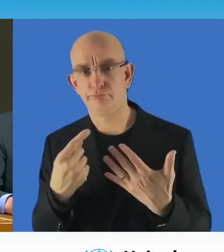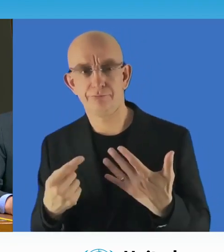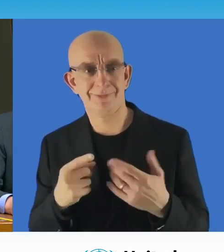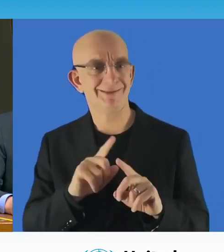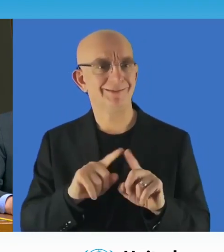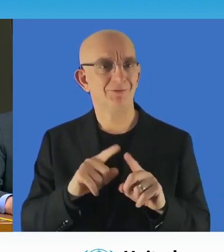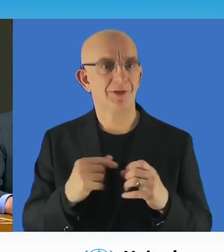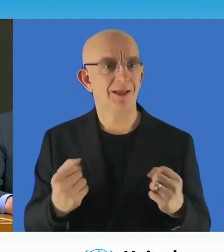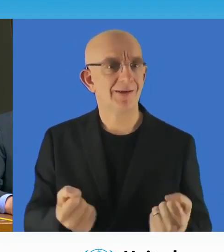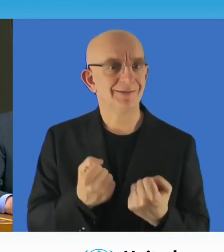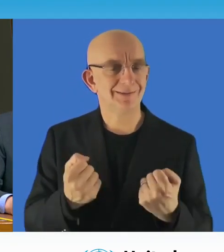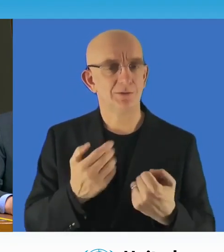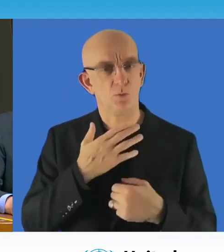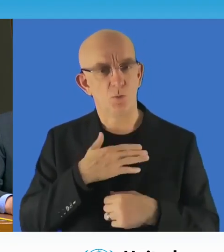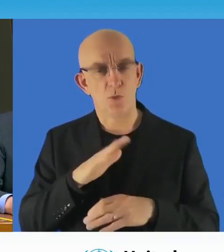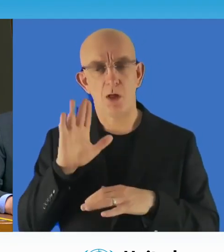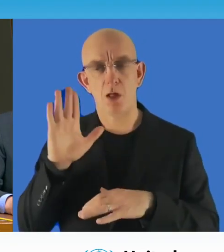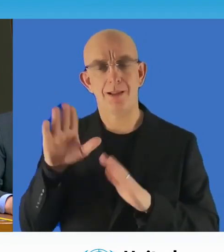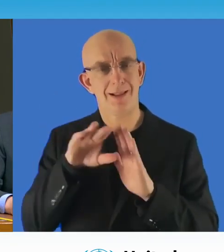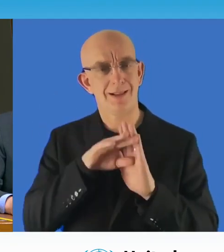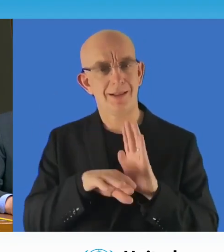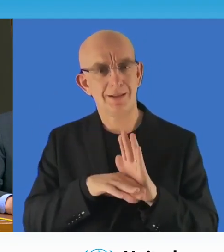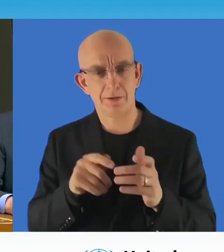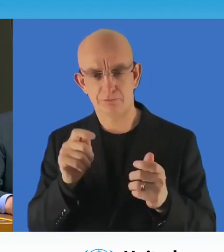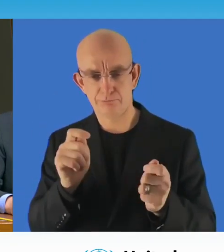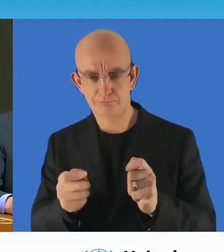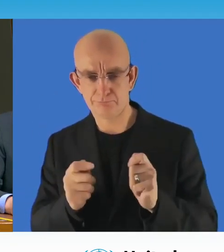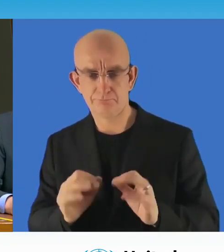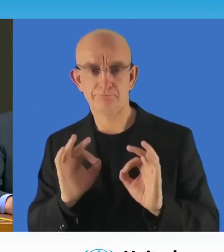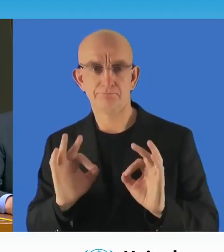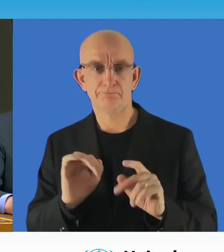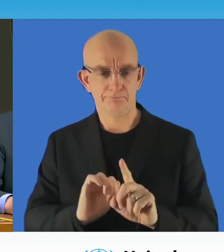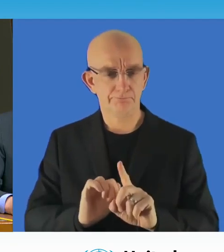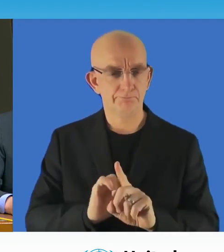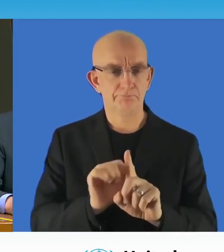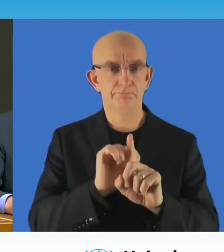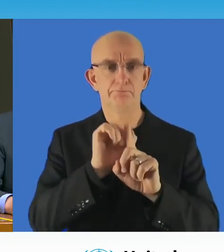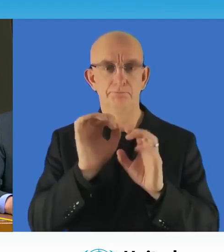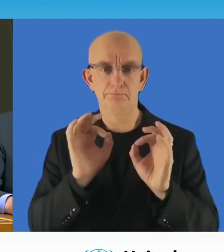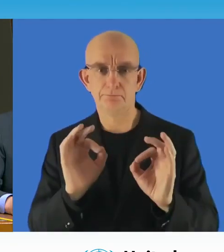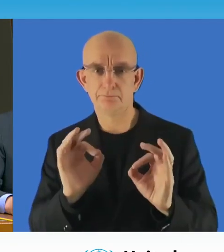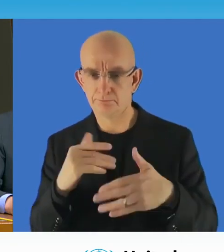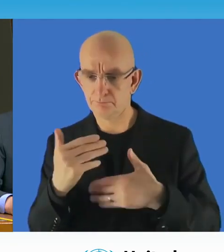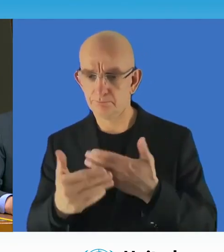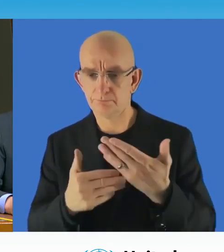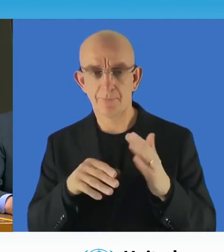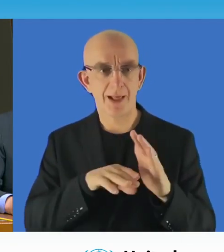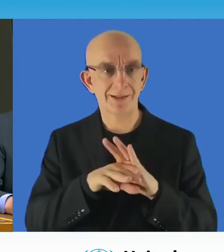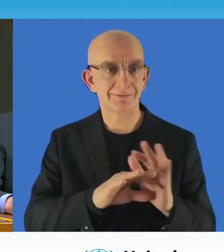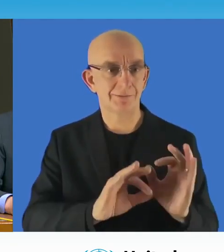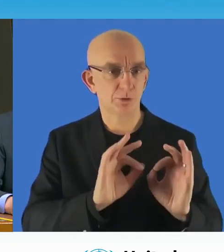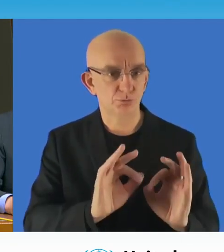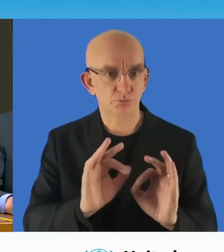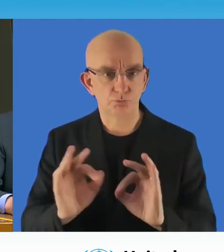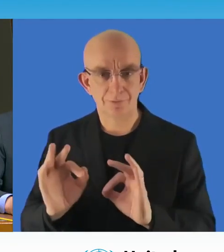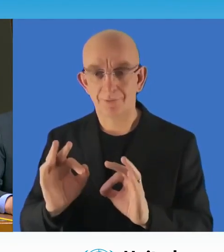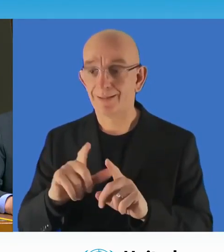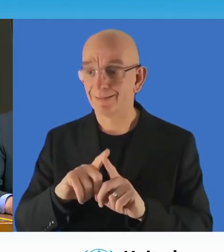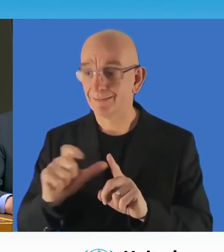fostering digital inclusion a critical aspect has been the comprehensive review and revision